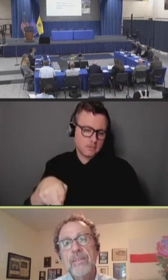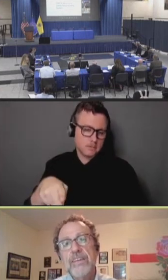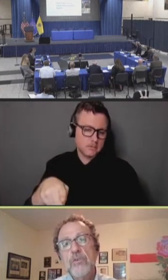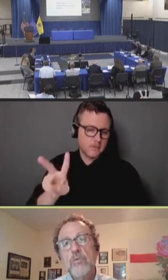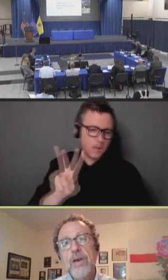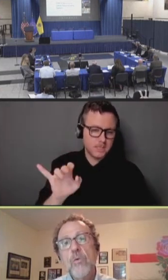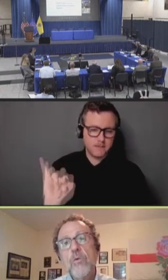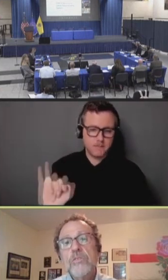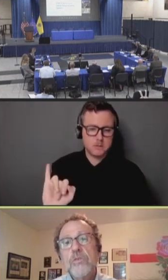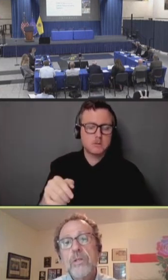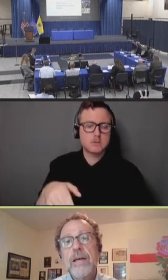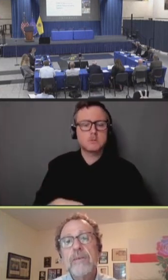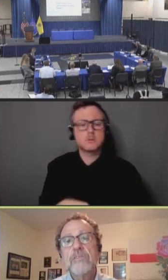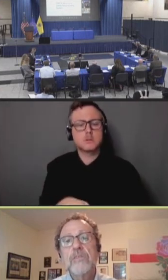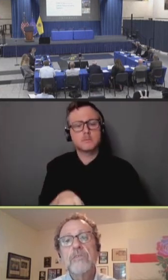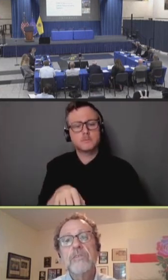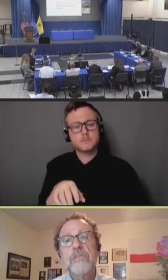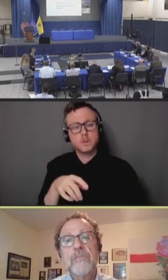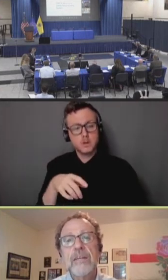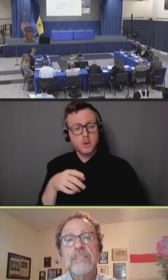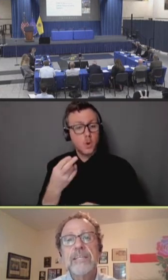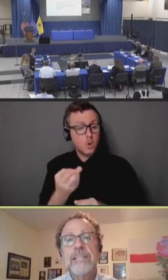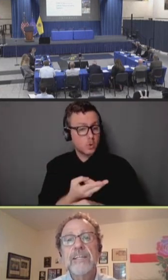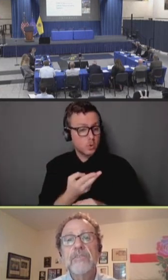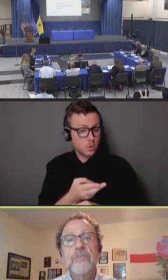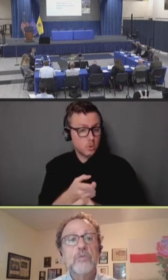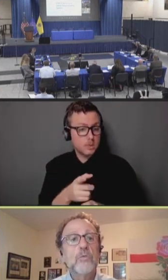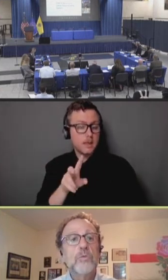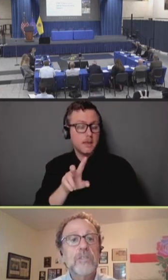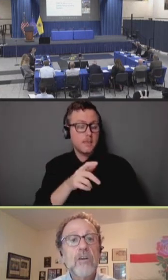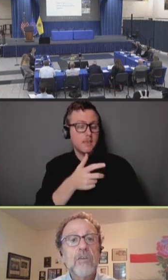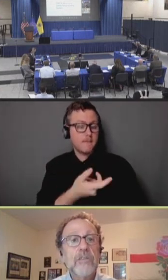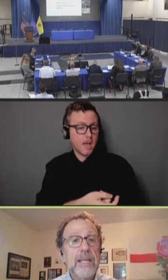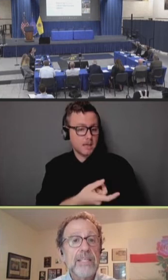The EUA also allows the use of the vaccine in individuals younger than